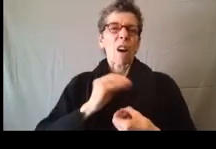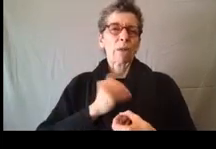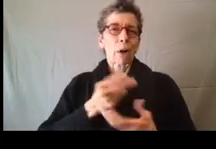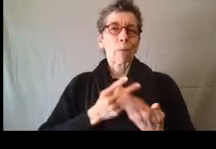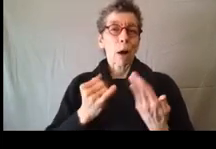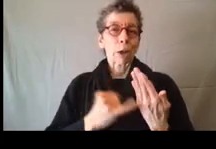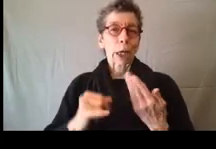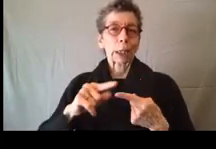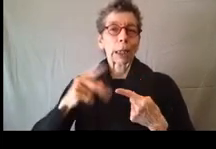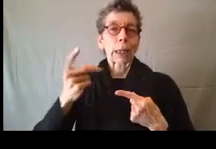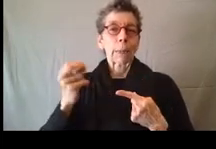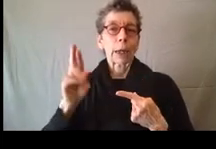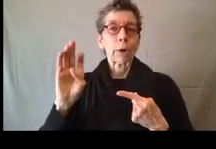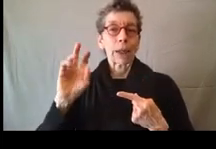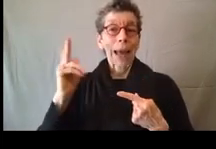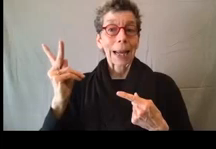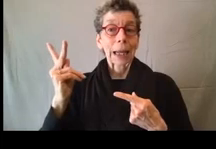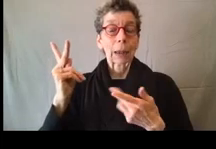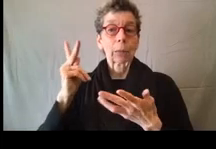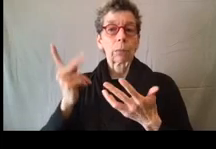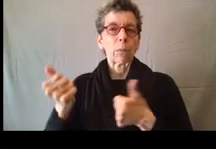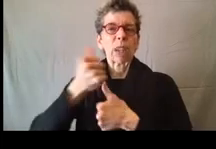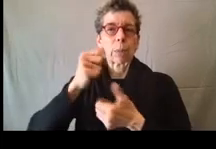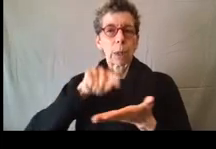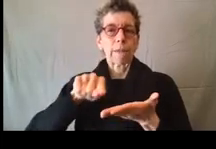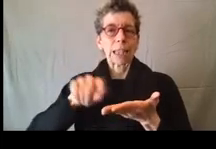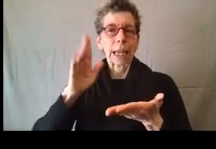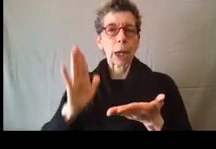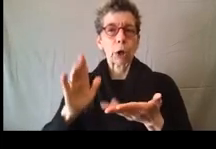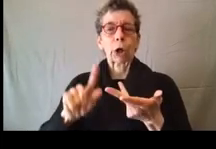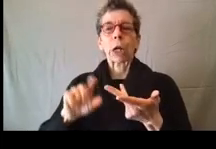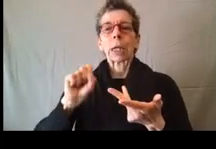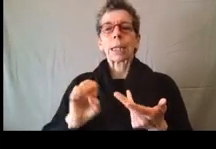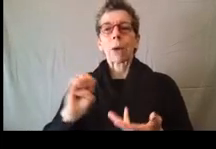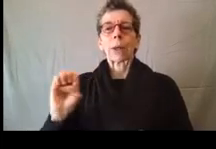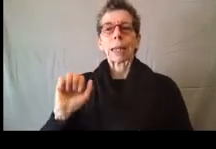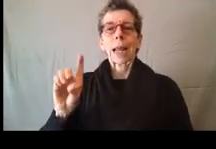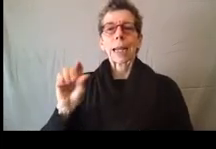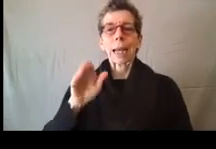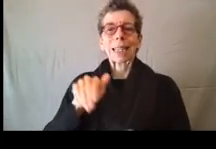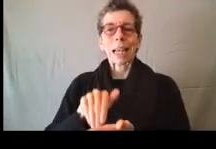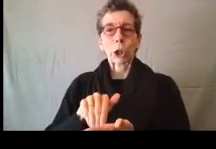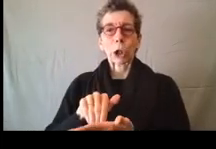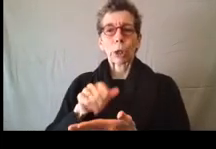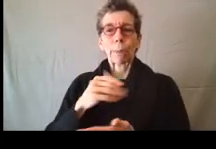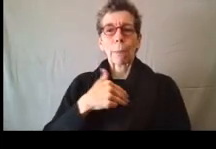include Peter Blank, our principle investigator. Our Southeast ADA Center affiliates and net